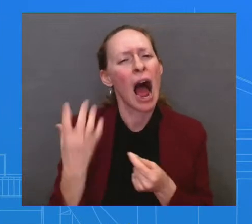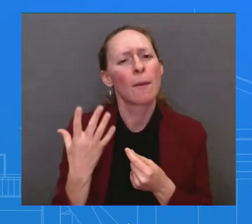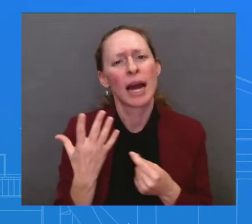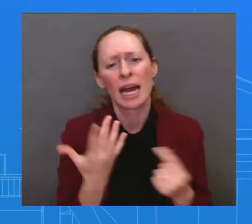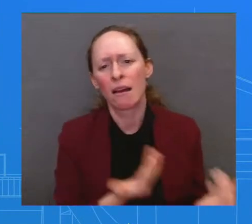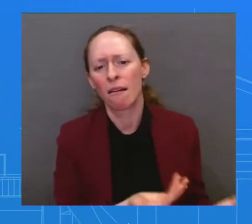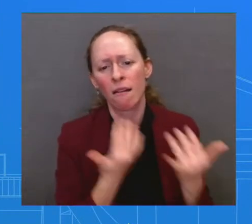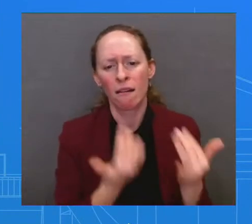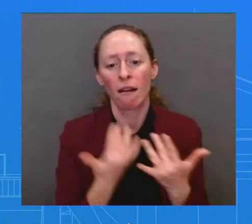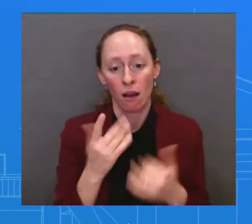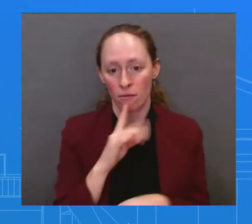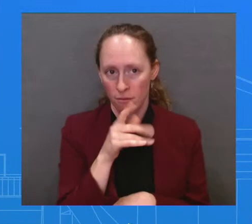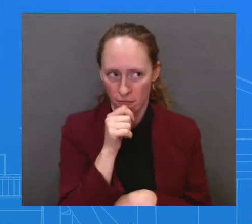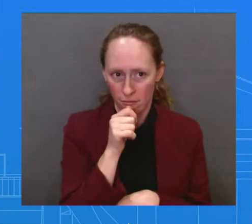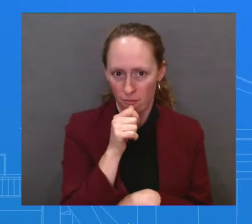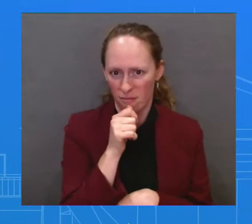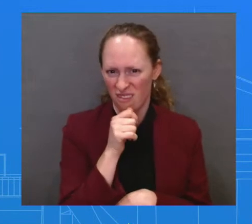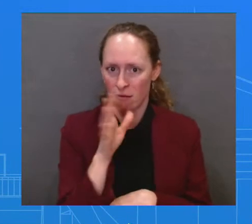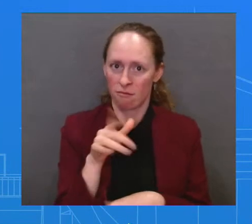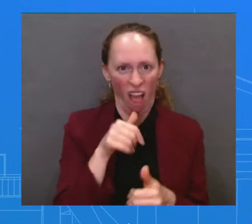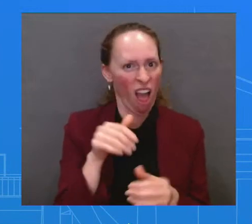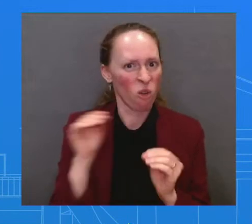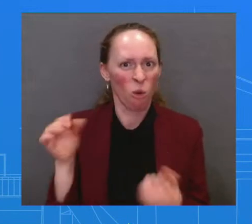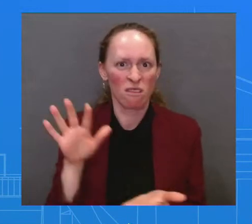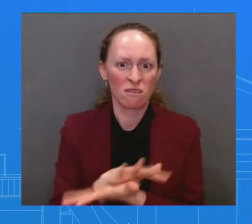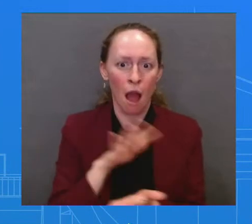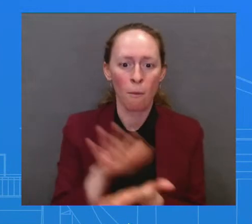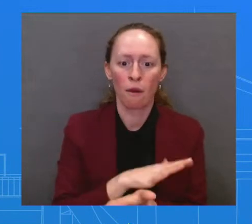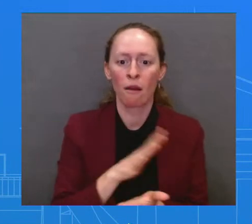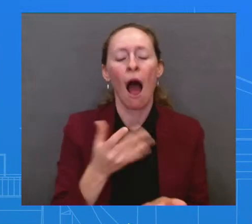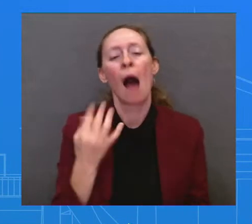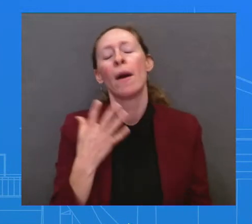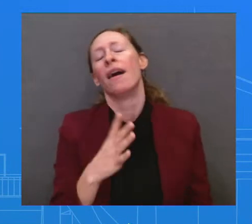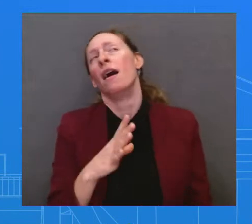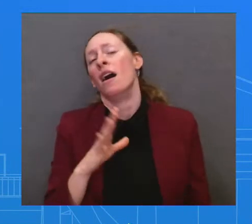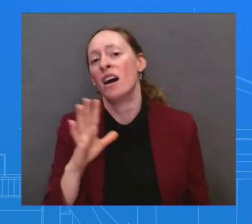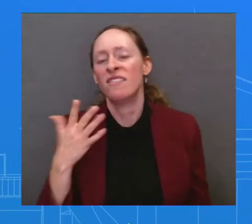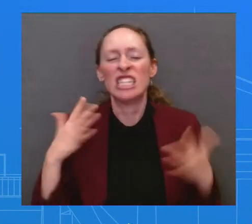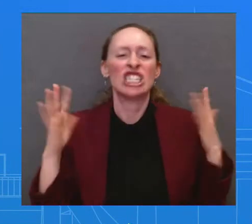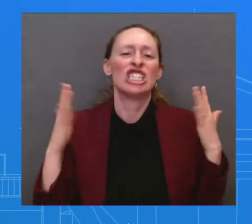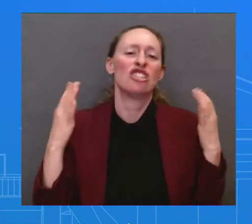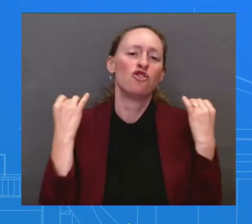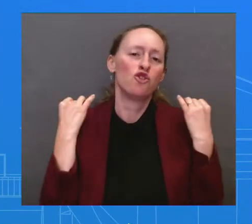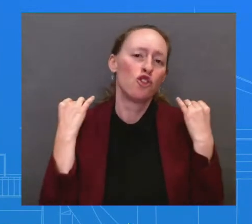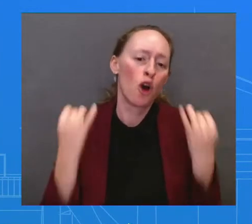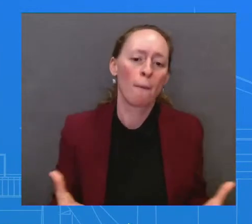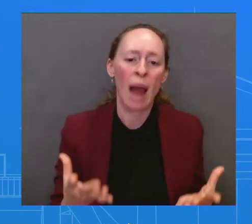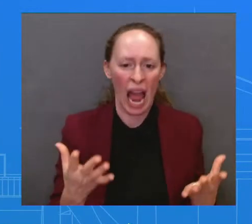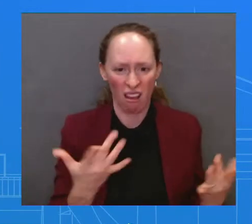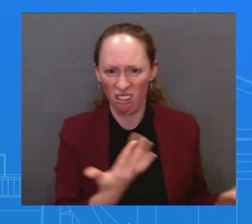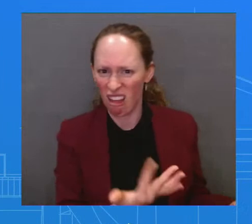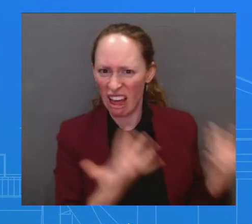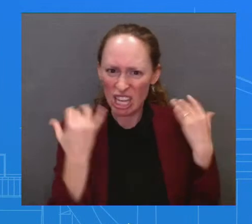Ms. Jean-Pierre: Say that last part. The Press: How many people come -- how many people illegally coming into the United States is enough for President Biden's administra- -- Ms. Jean-Pierre: I don't what that --